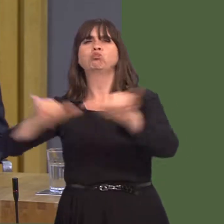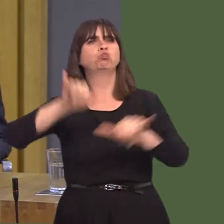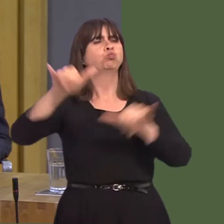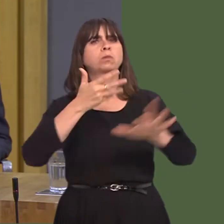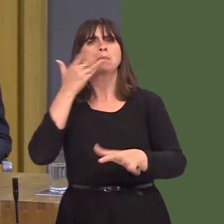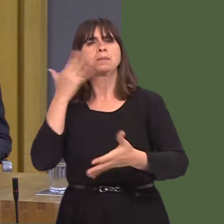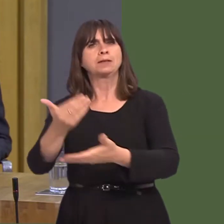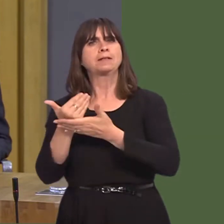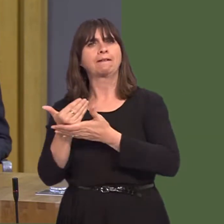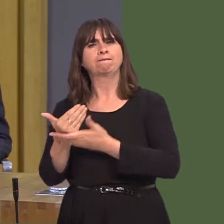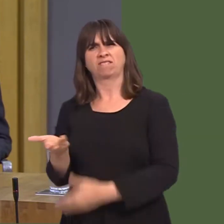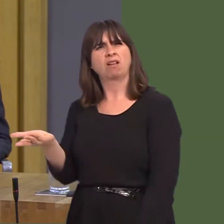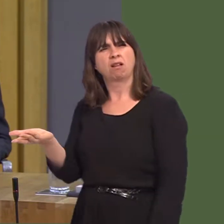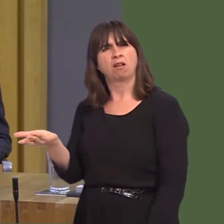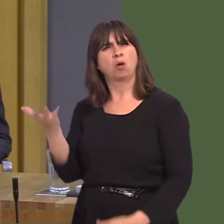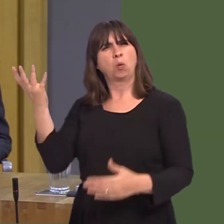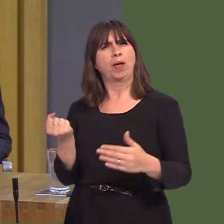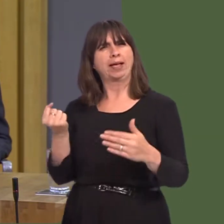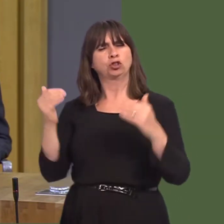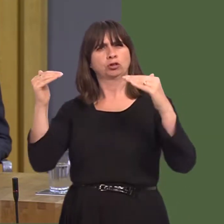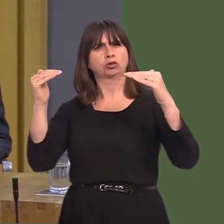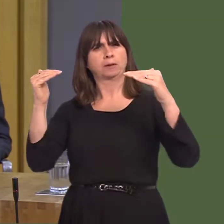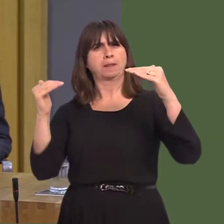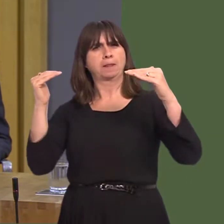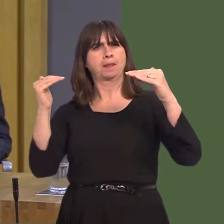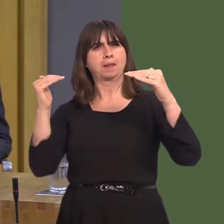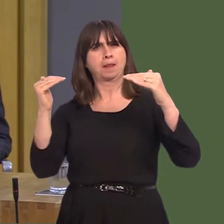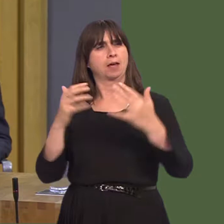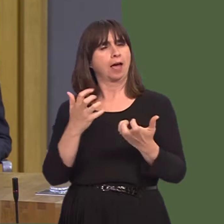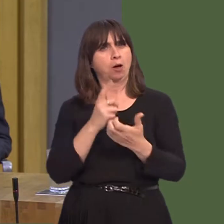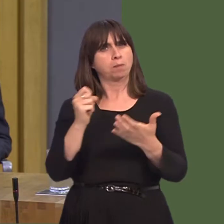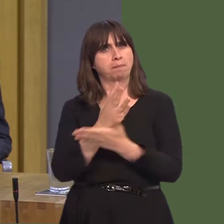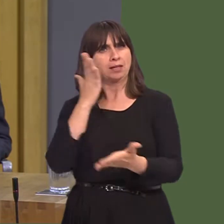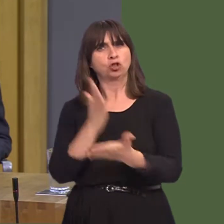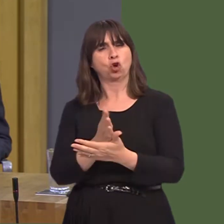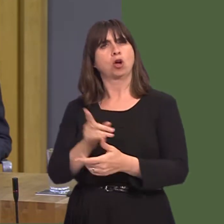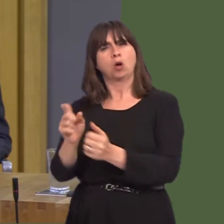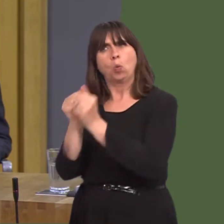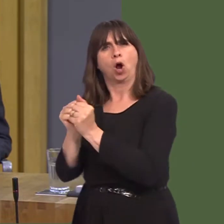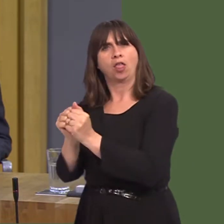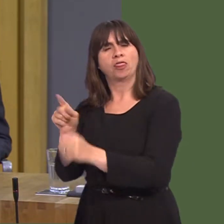What pressure can you now exert to ensure that this asset becomes a living wage foundation